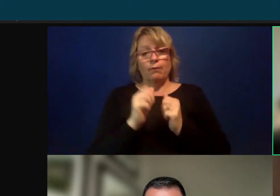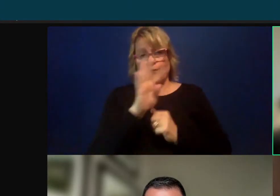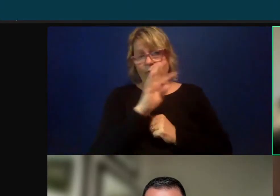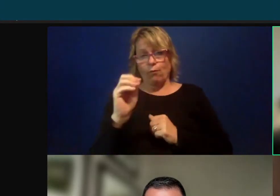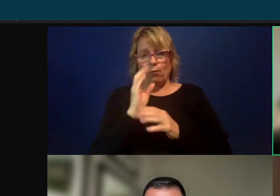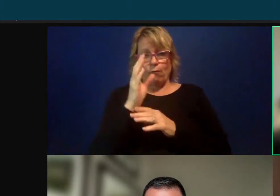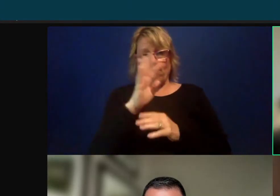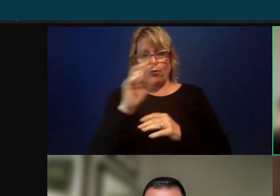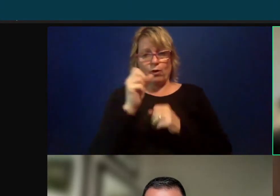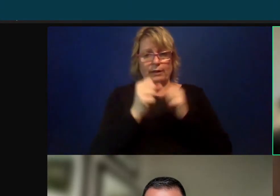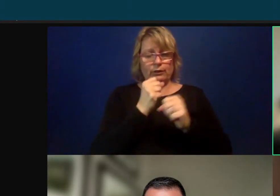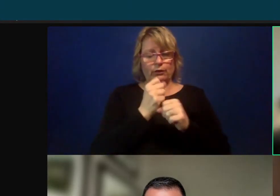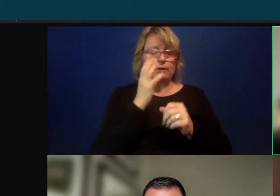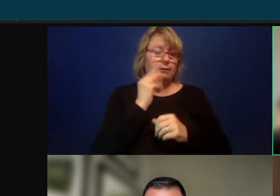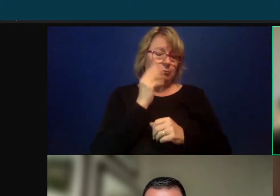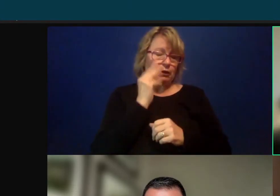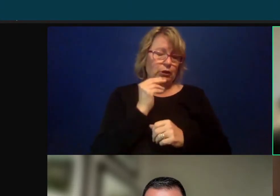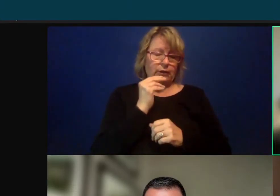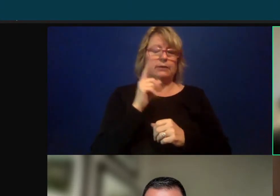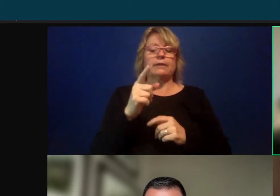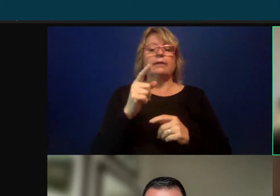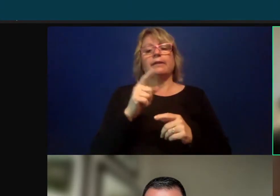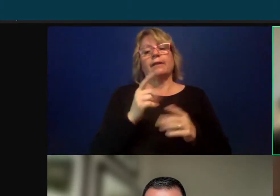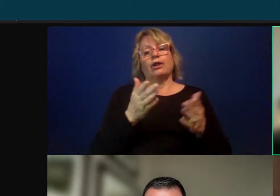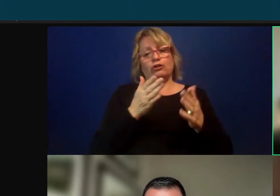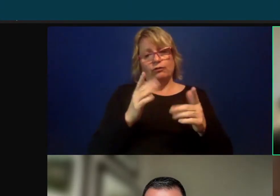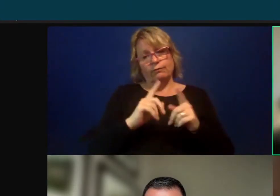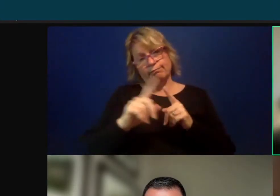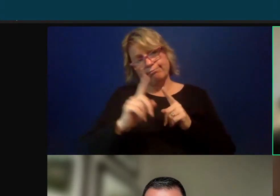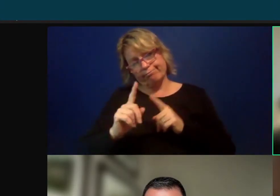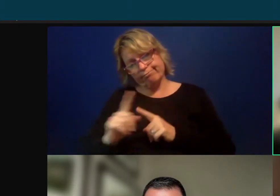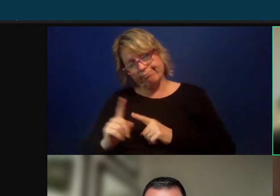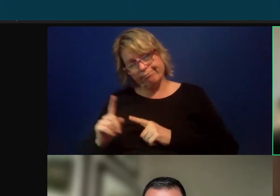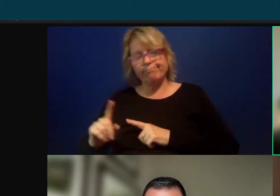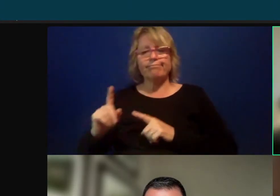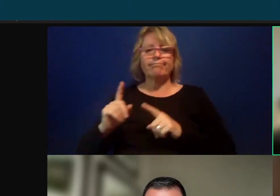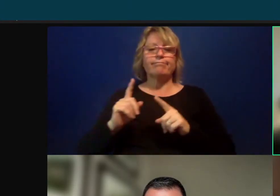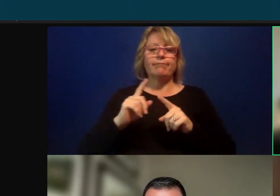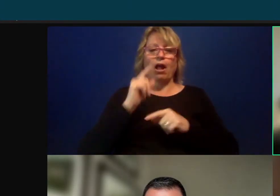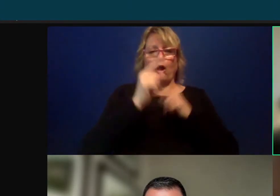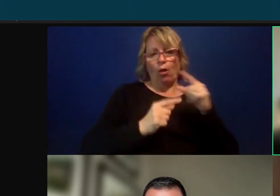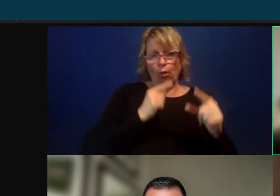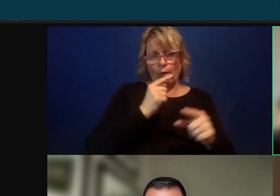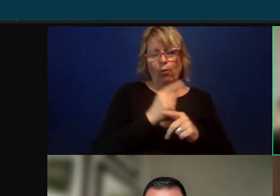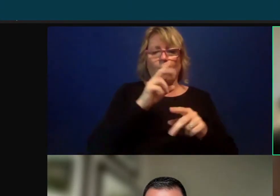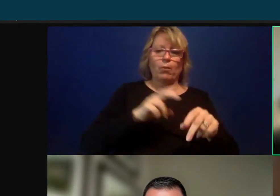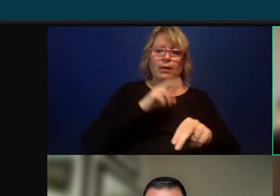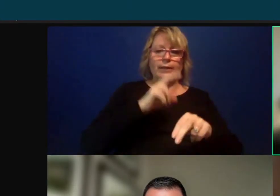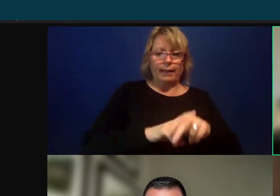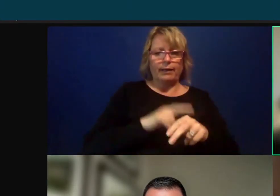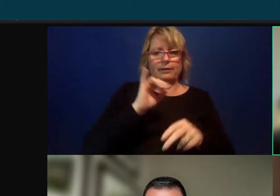information technology, Gary has served in various other global and national IT leadership positions